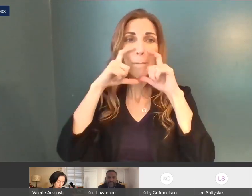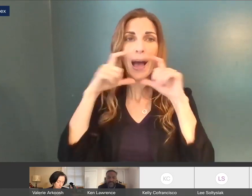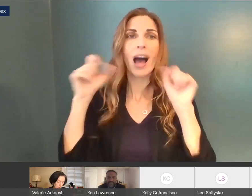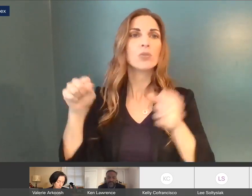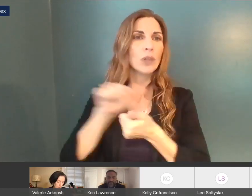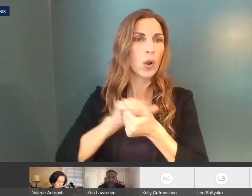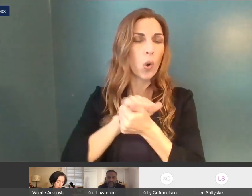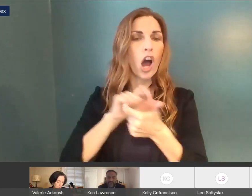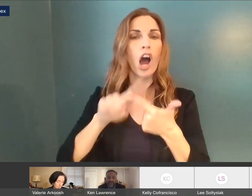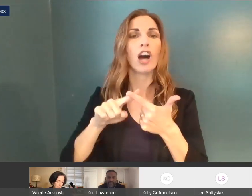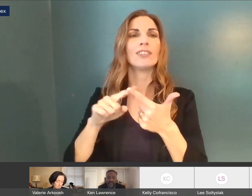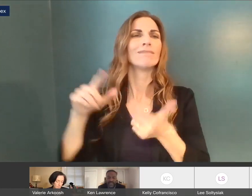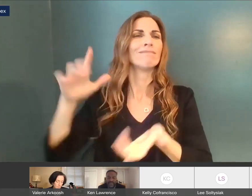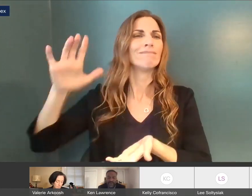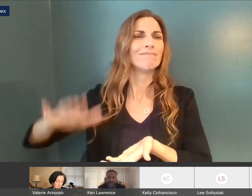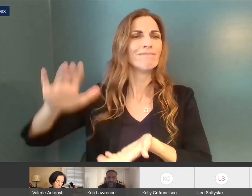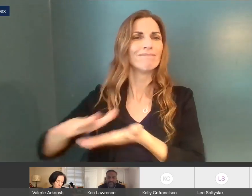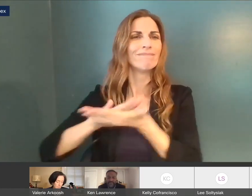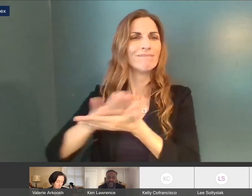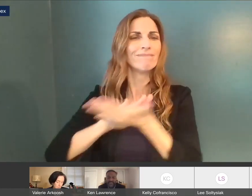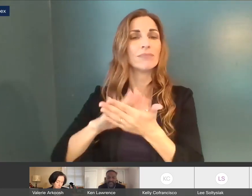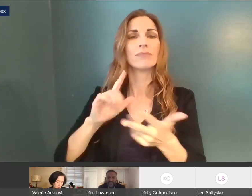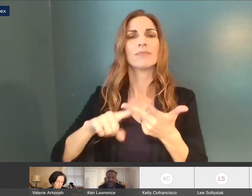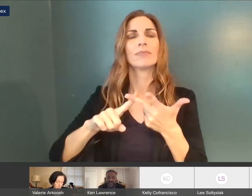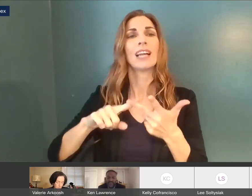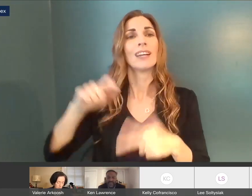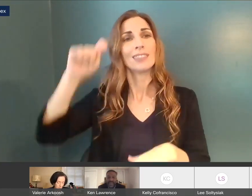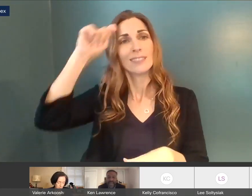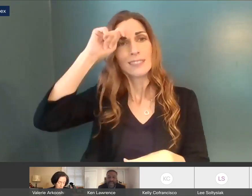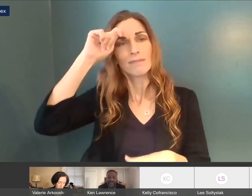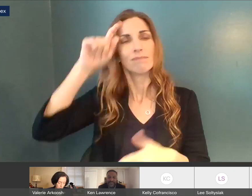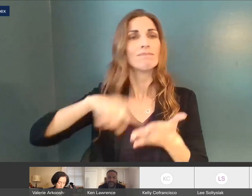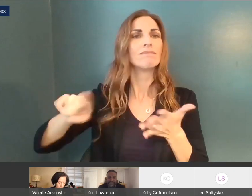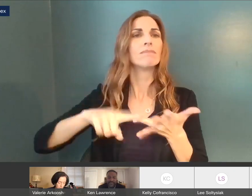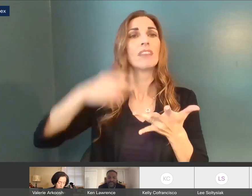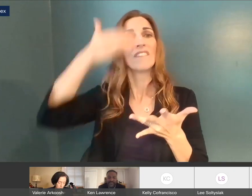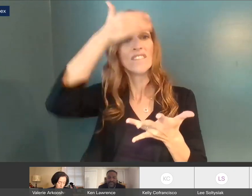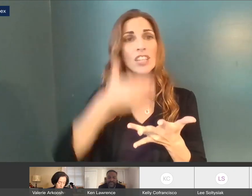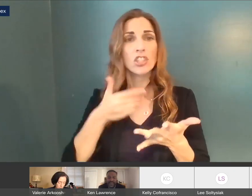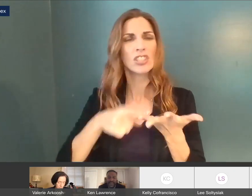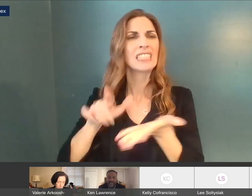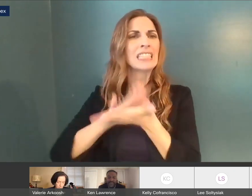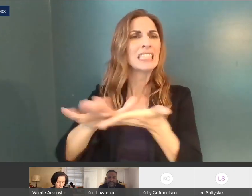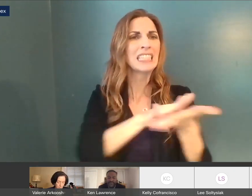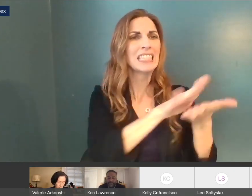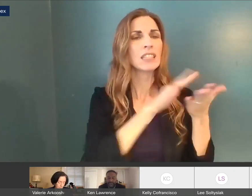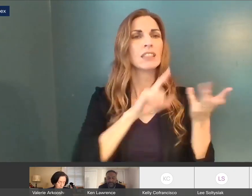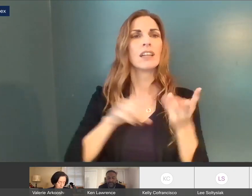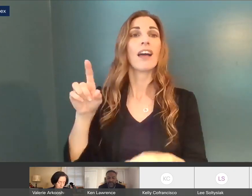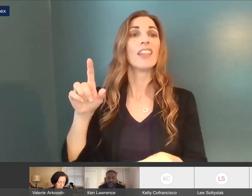digital thermometers, cleaning wipes, face shields, and social distancing signage. We've